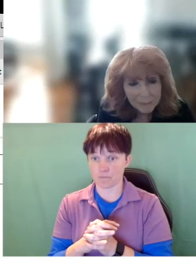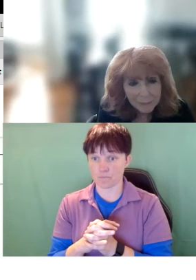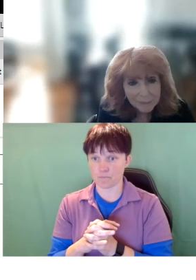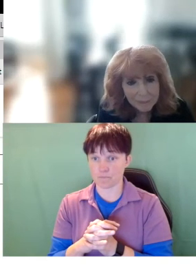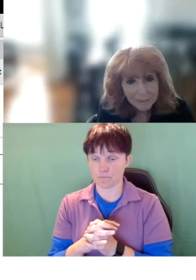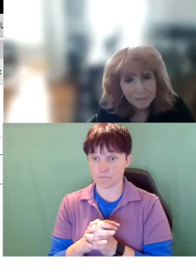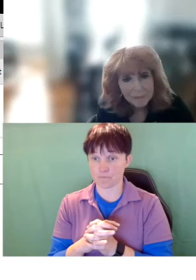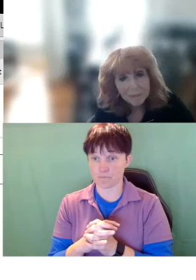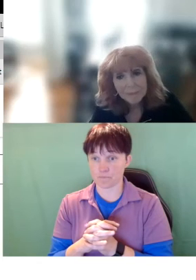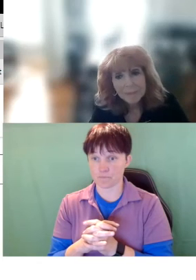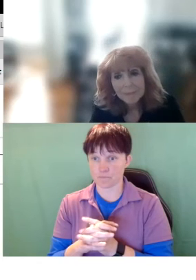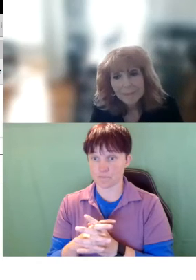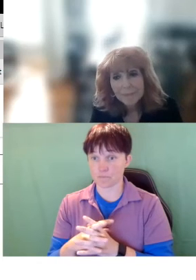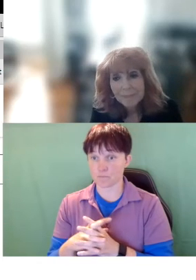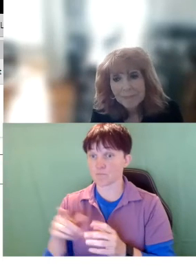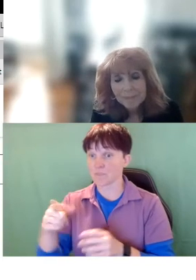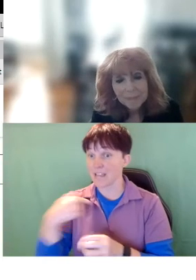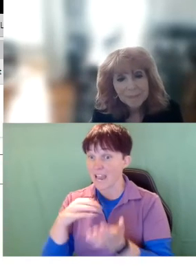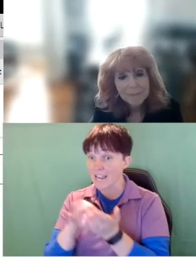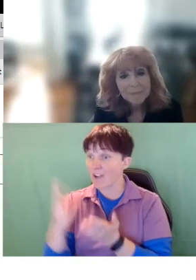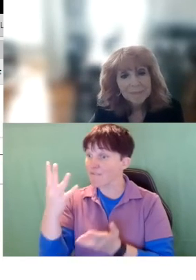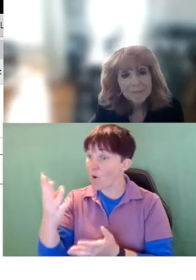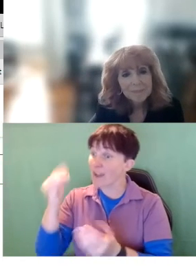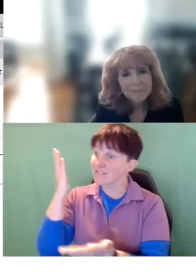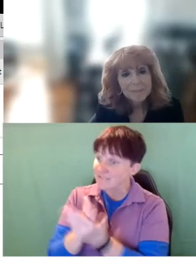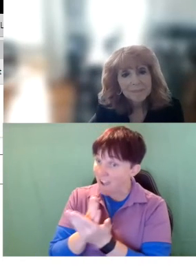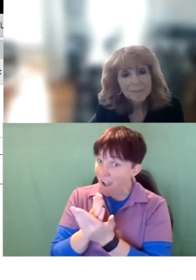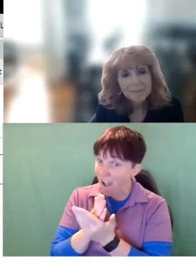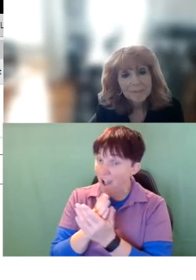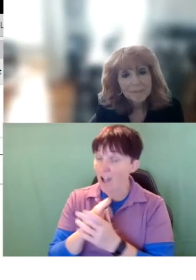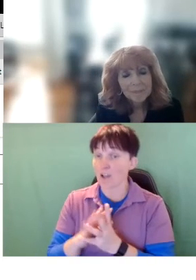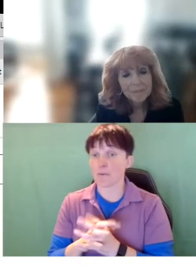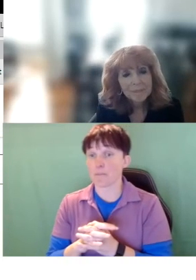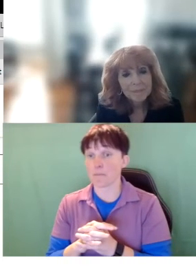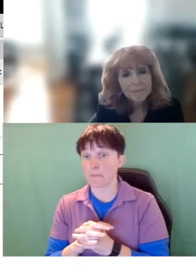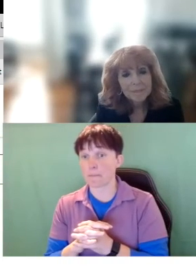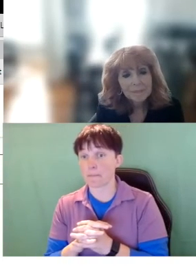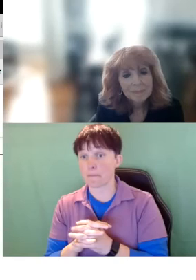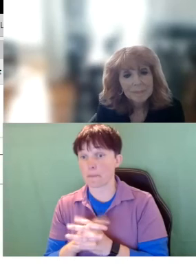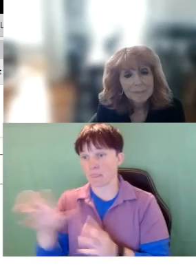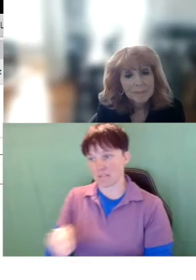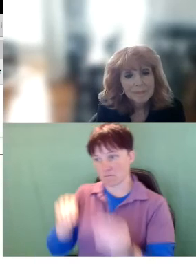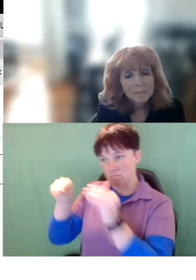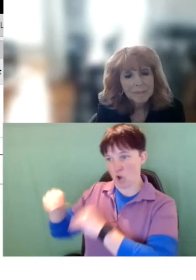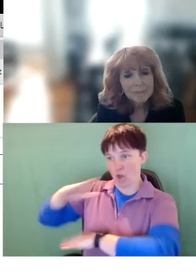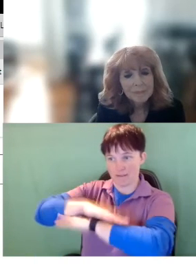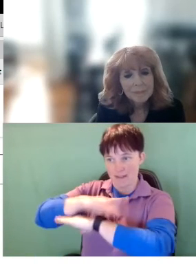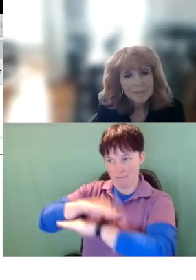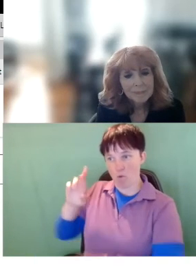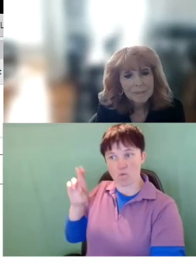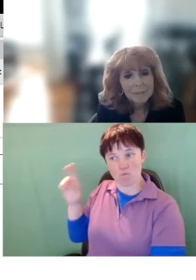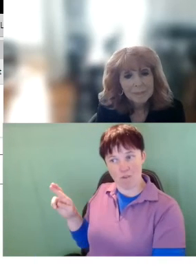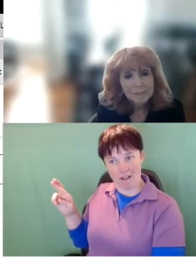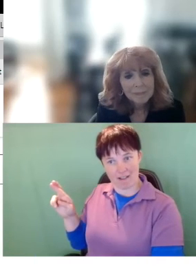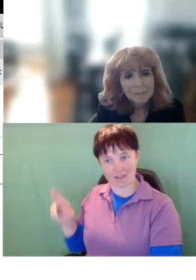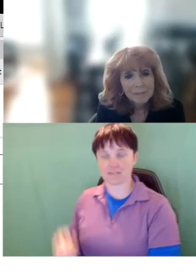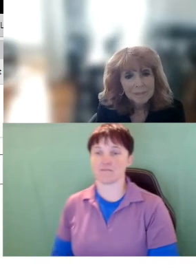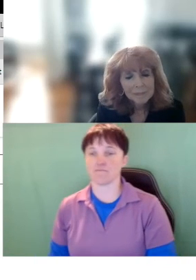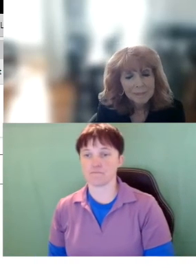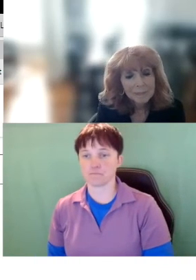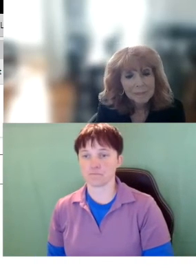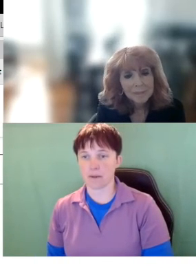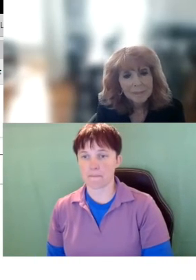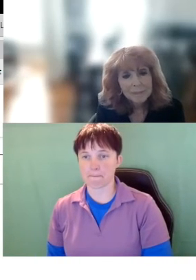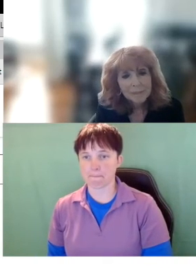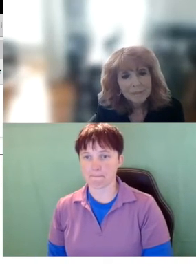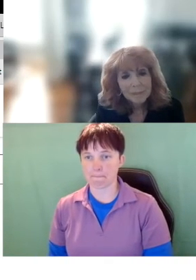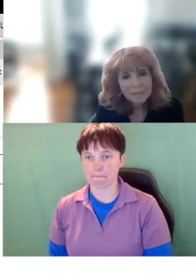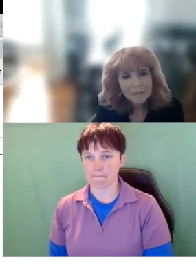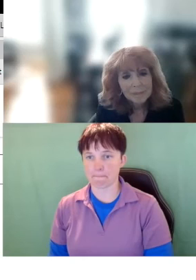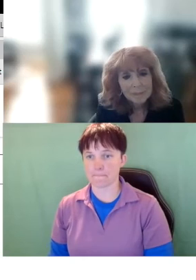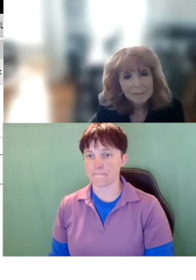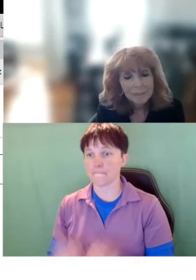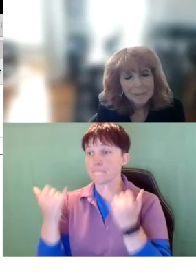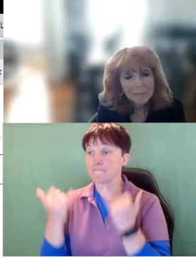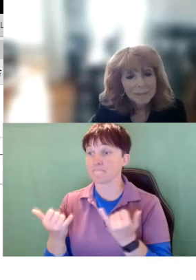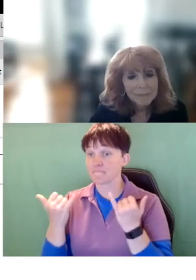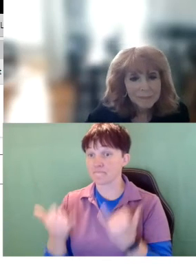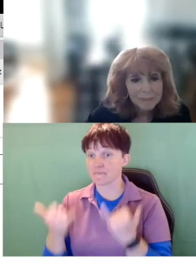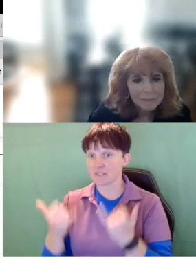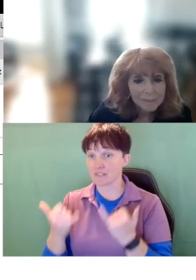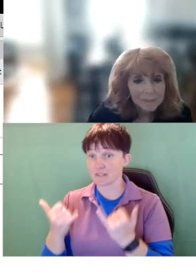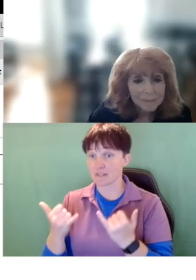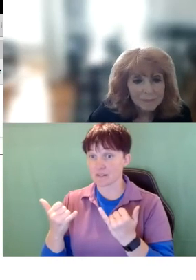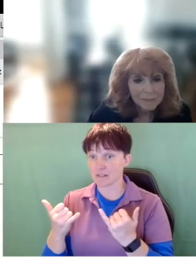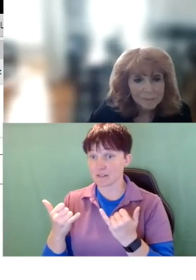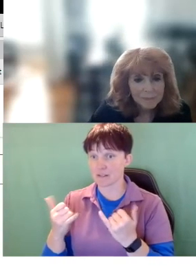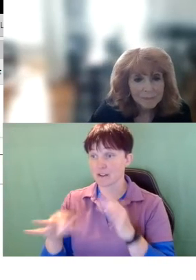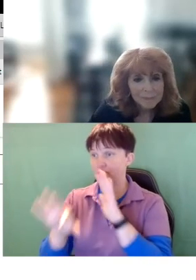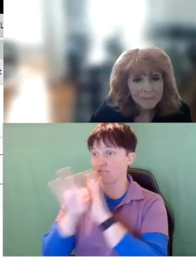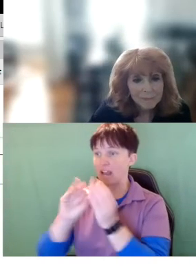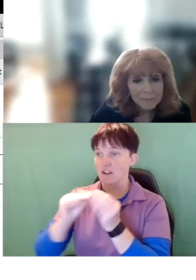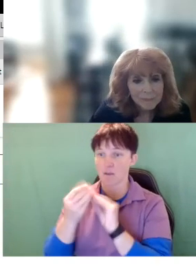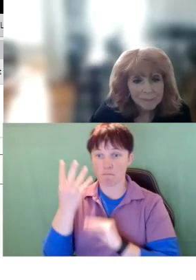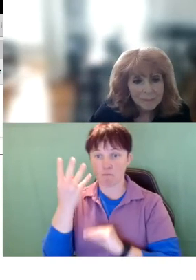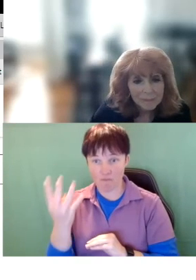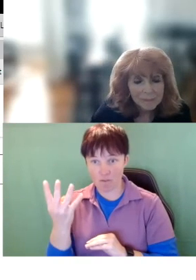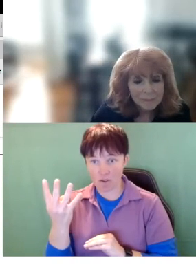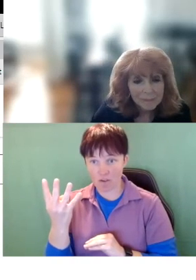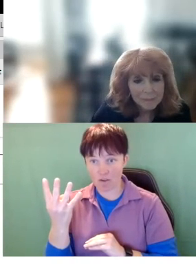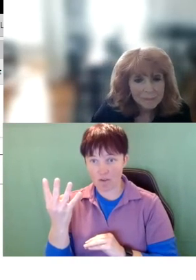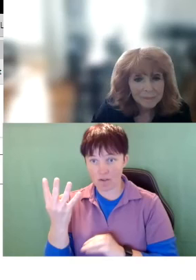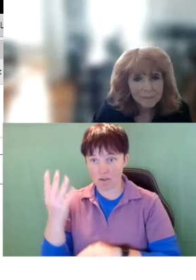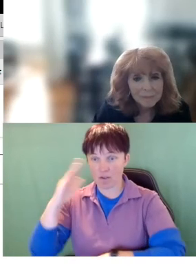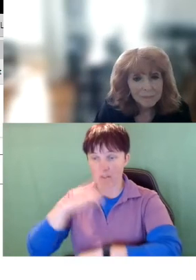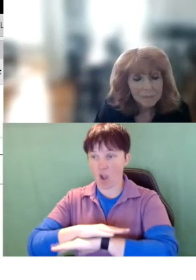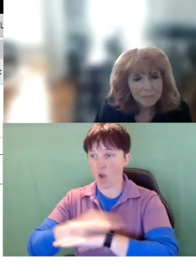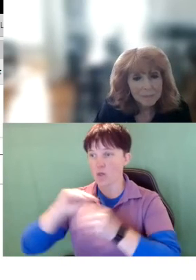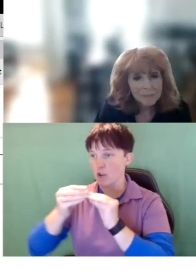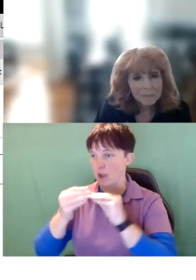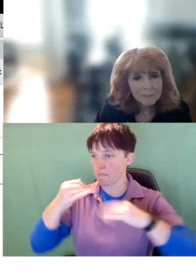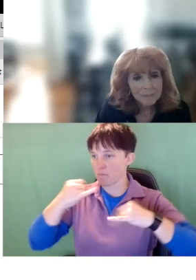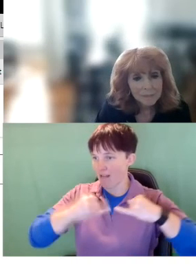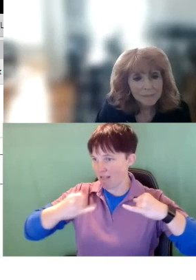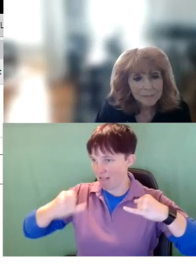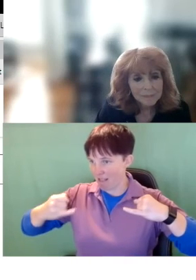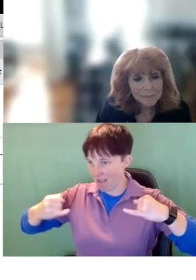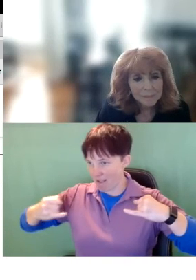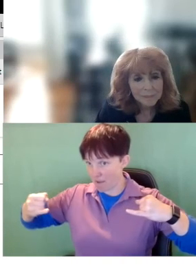to find number 4 on our number line. So when you find 4, tell me to stop. I’m going to